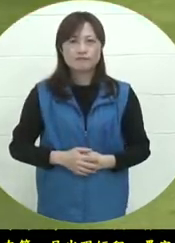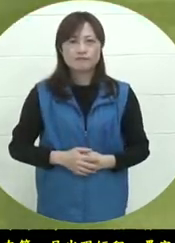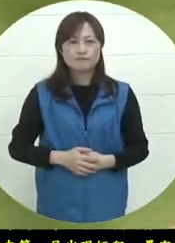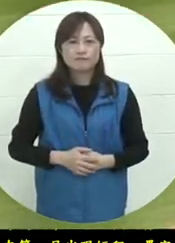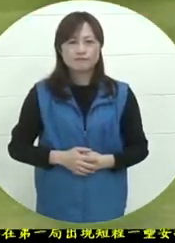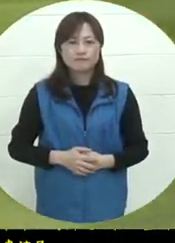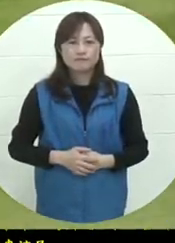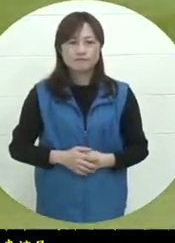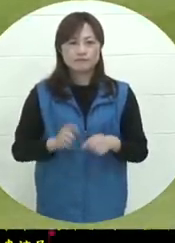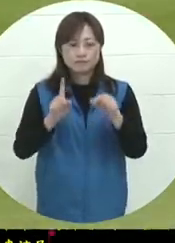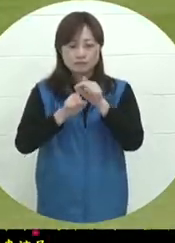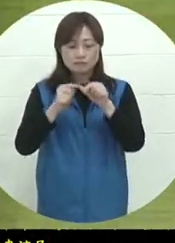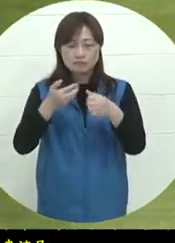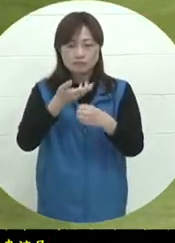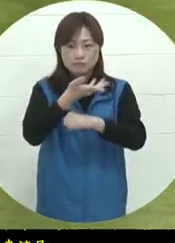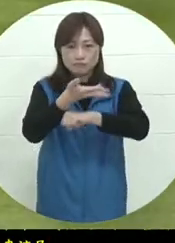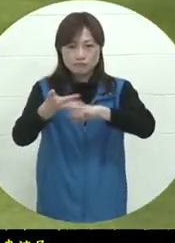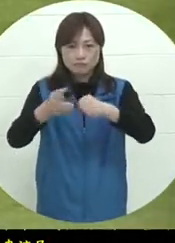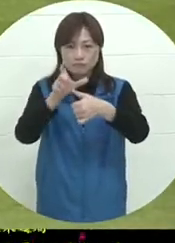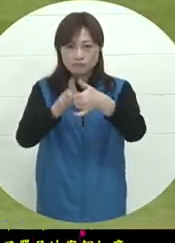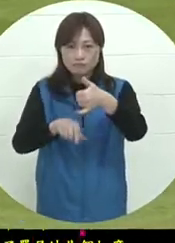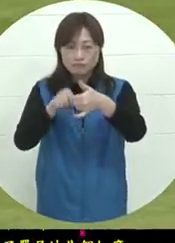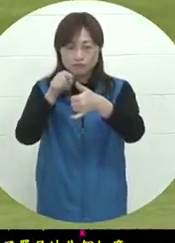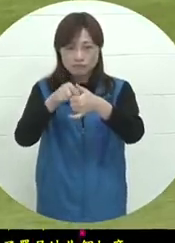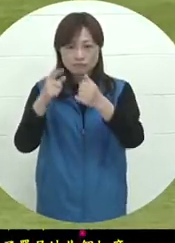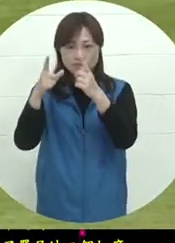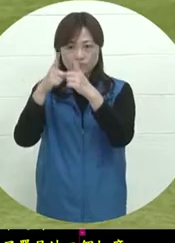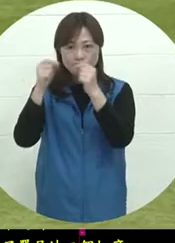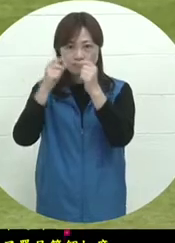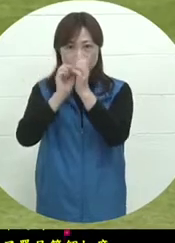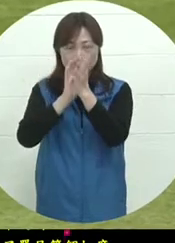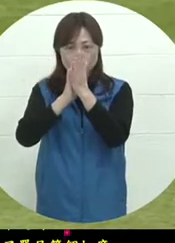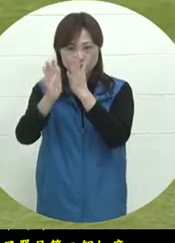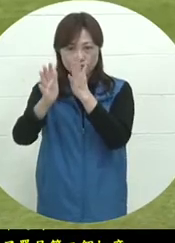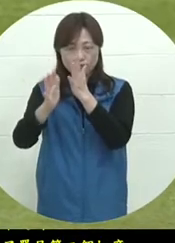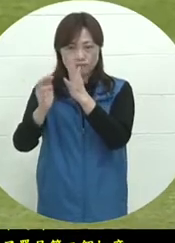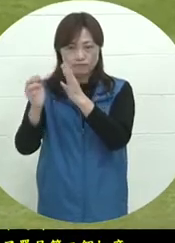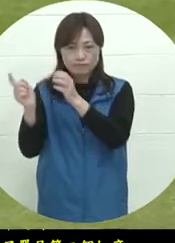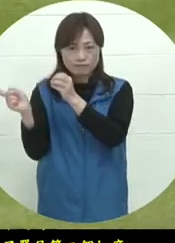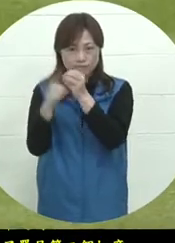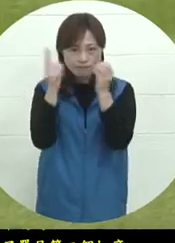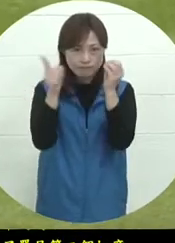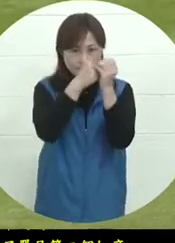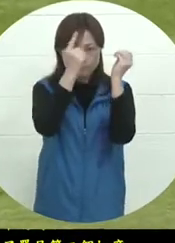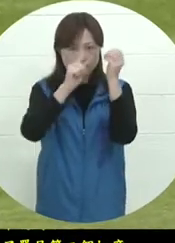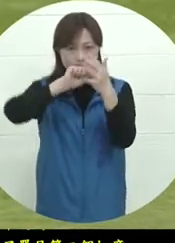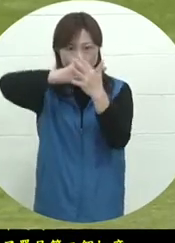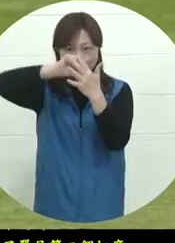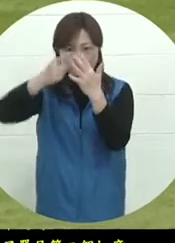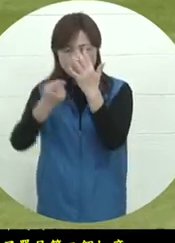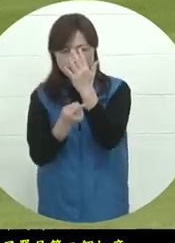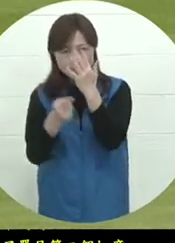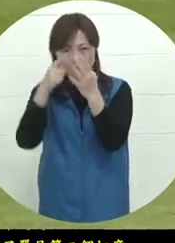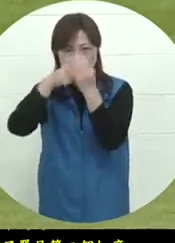If Nakajima was killed in the second one , it was already the 12th time the Japanese team attacked in this inning . At this time, the coach of the American team called a timeout.